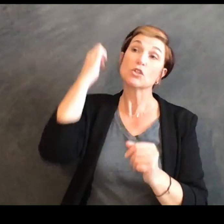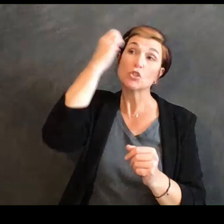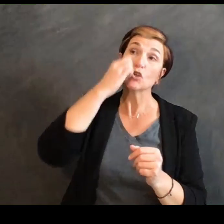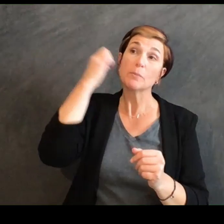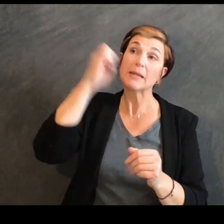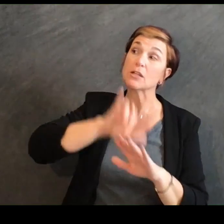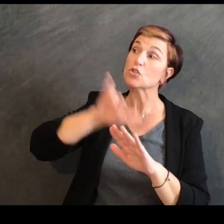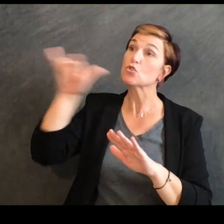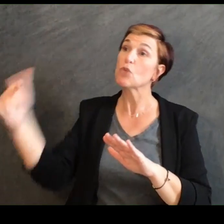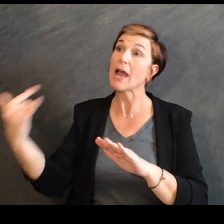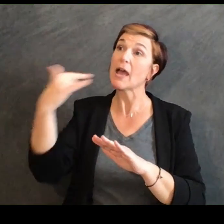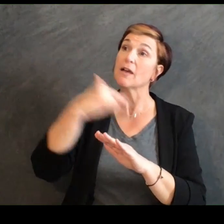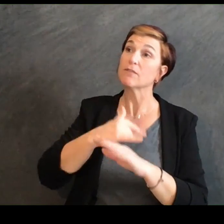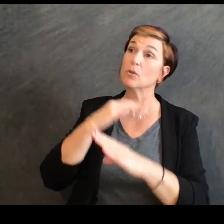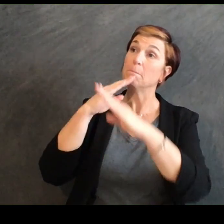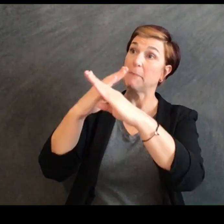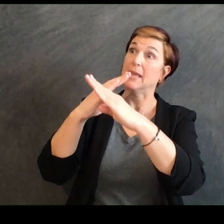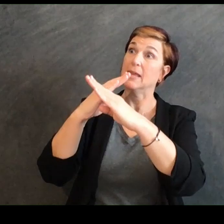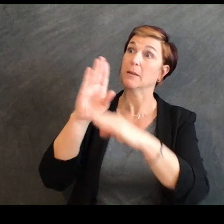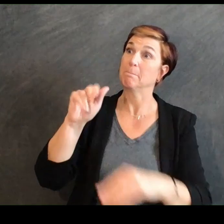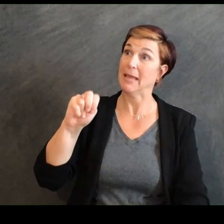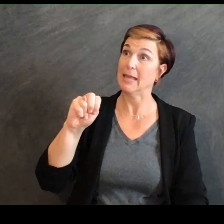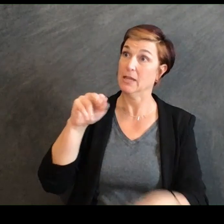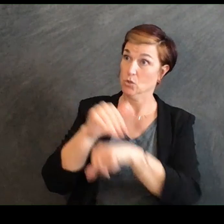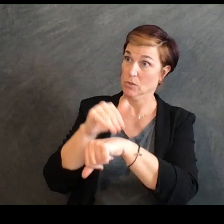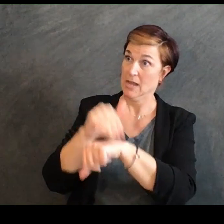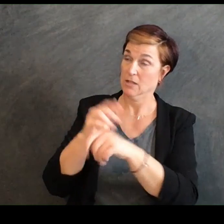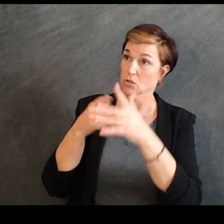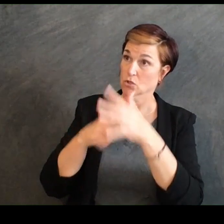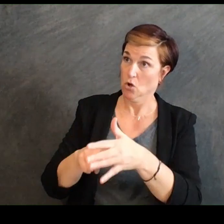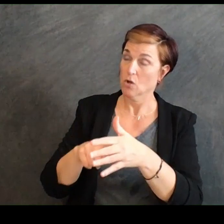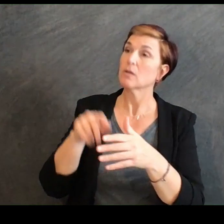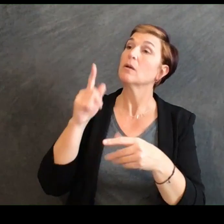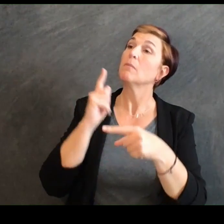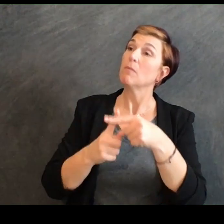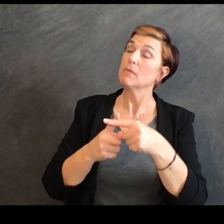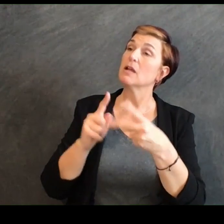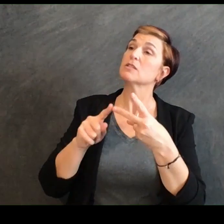midnight tonight and the exemption that you've offered to the UK there are 17